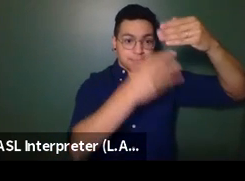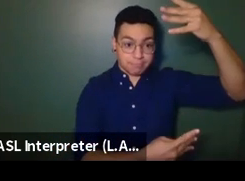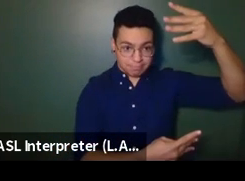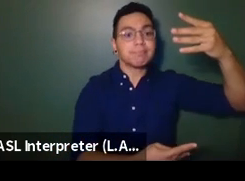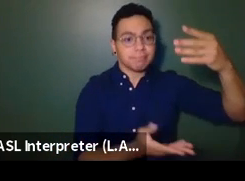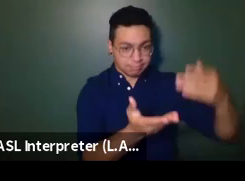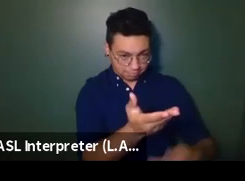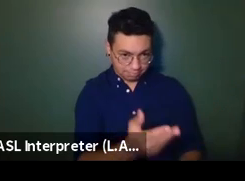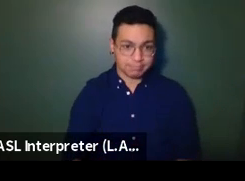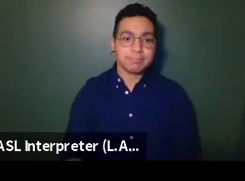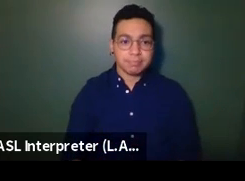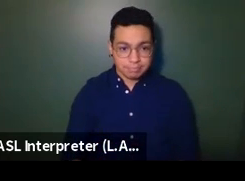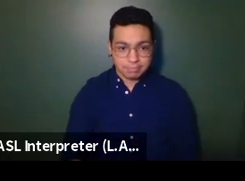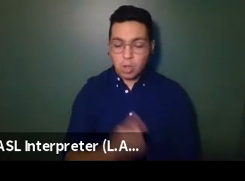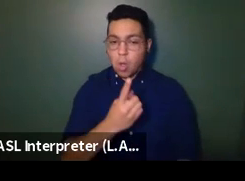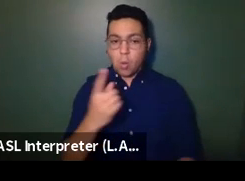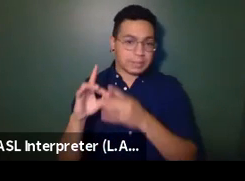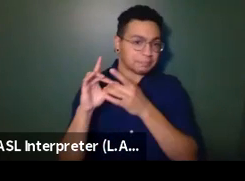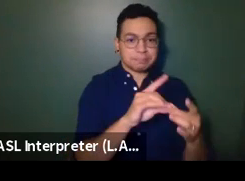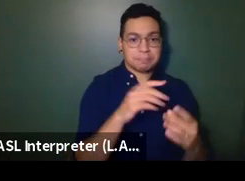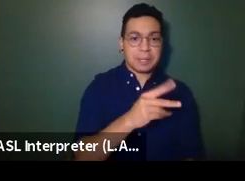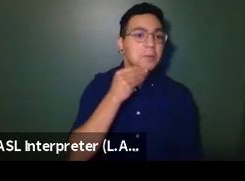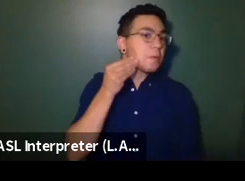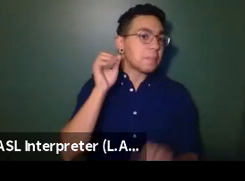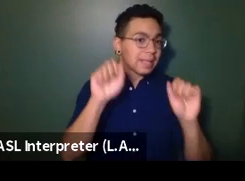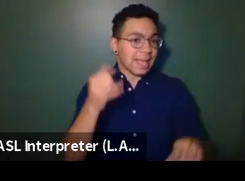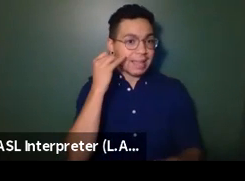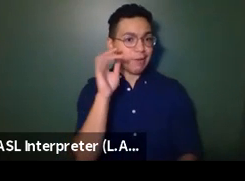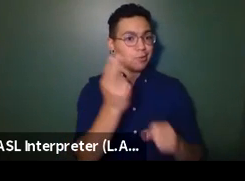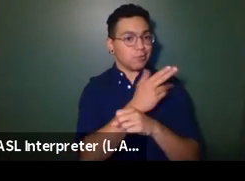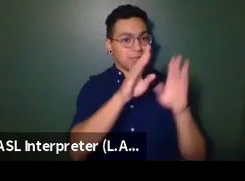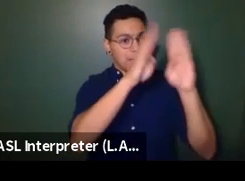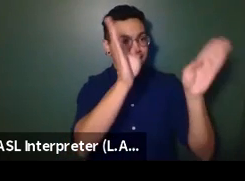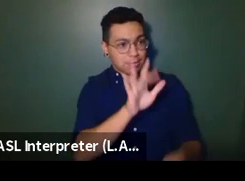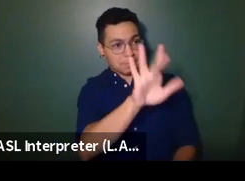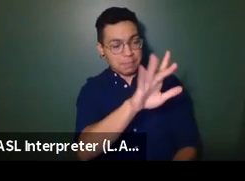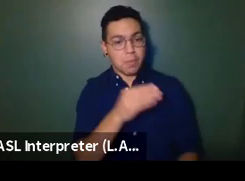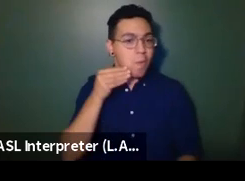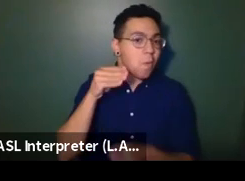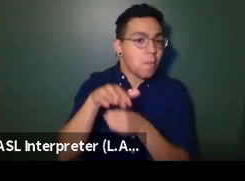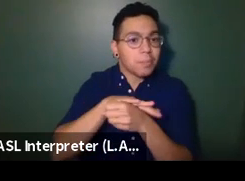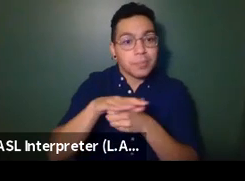Katherine Livick - ESD 112: And that will always get me home. Katherine Livick - ESD 112: If I click on the little house. Katherine Livick - ESD 112: I have my calendar access here.